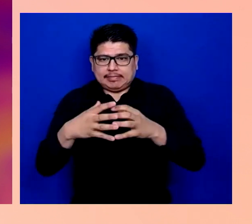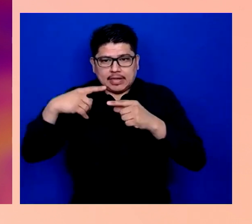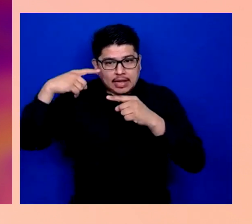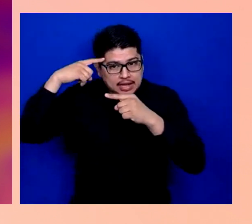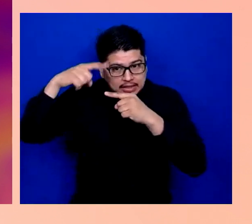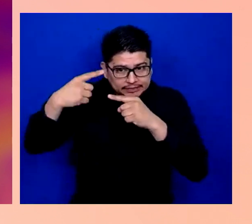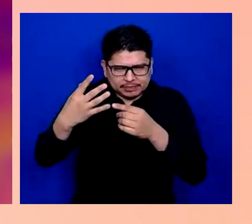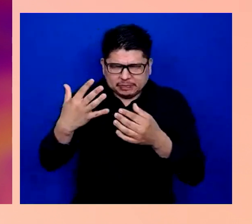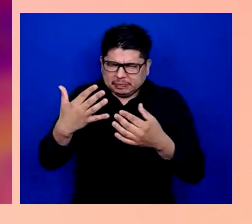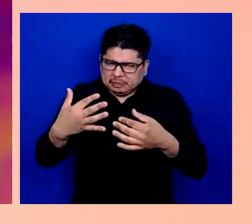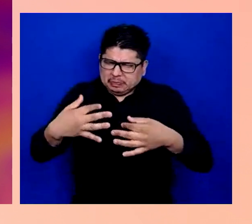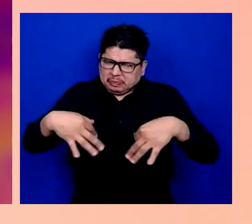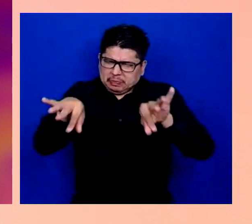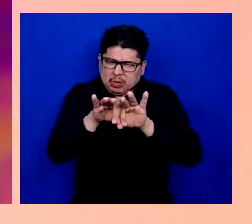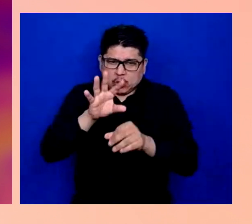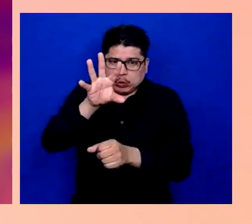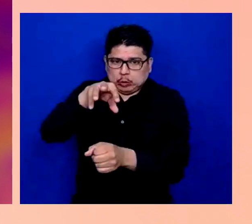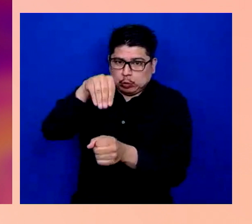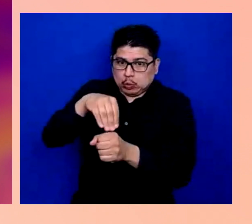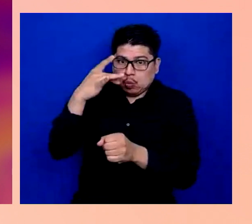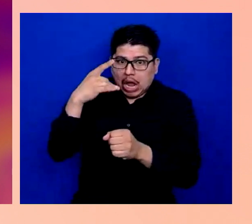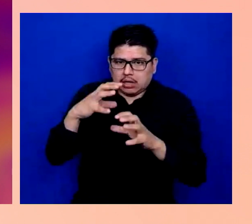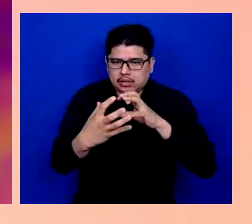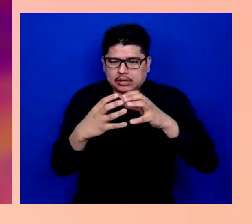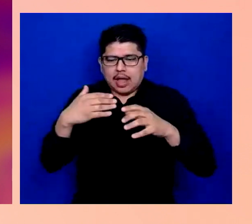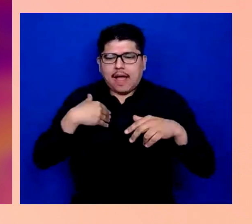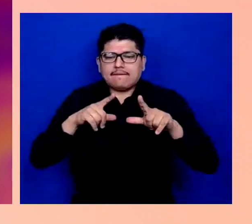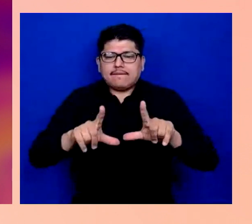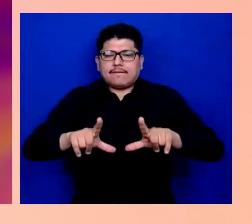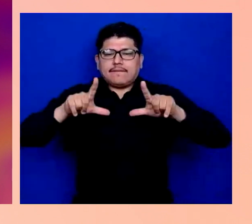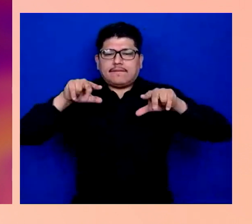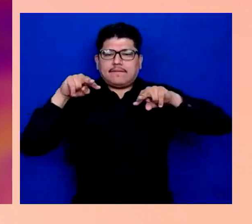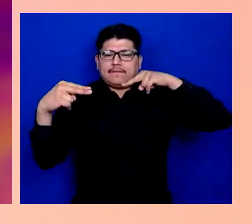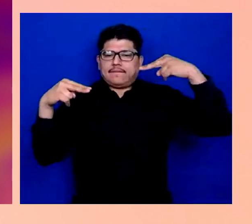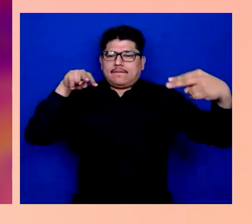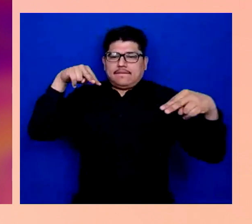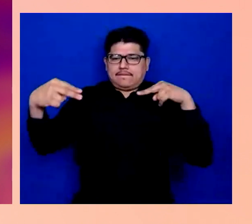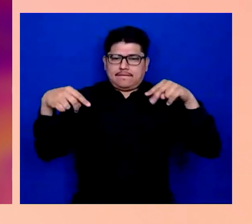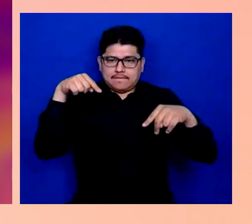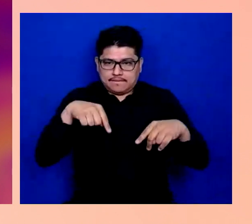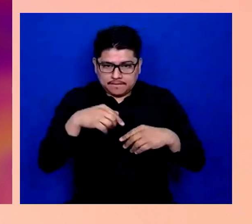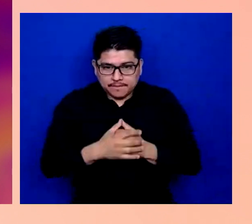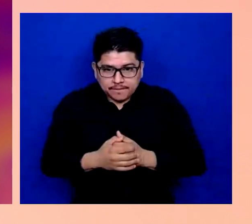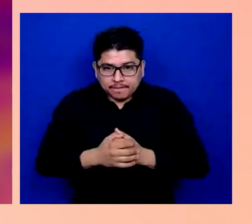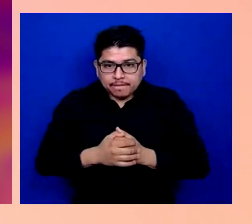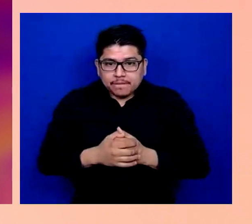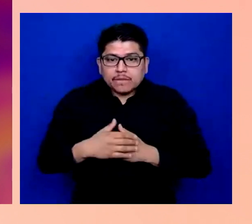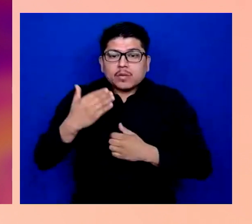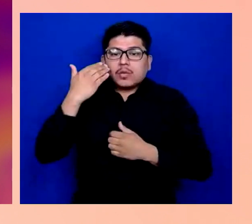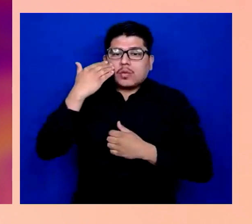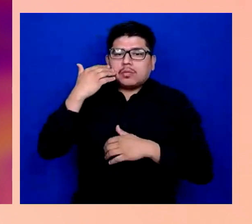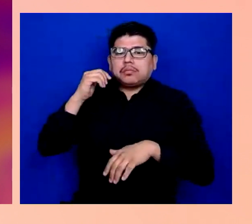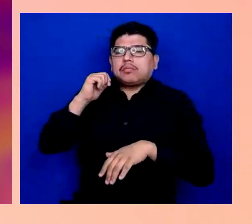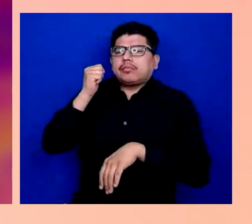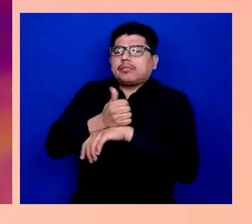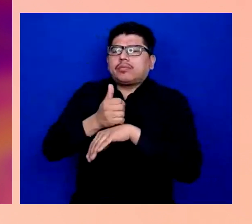But I wanted to move on to implementation because this is all great in theory but it's important that it can be implemented.